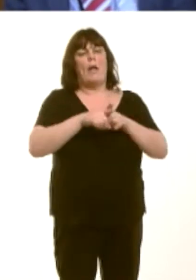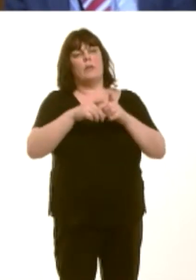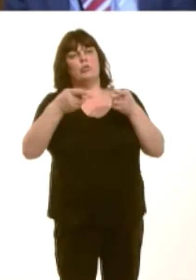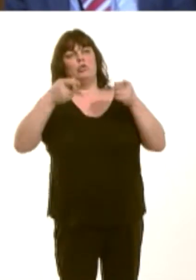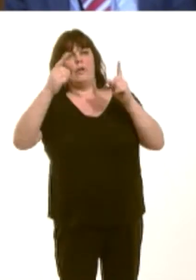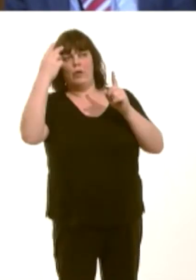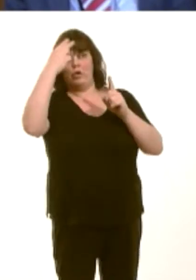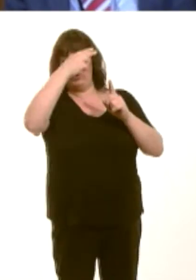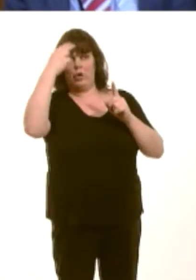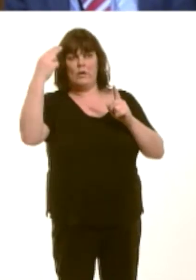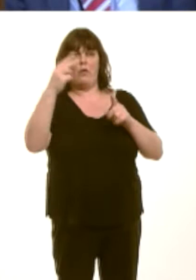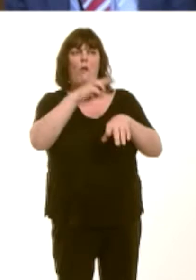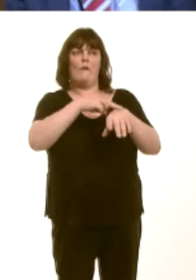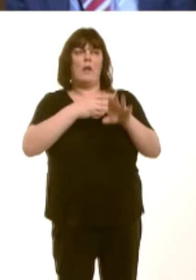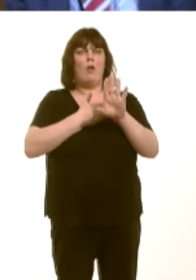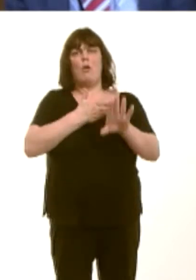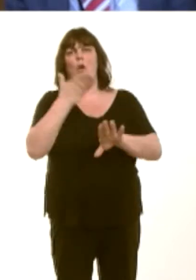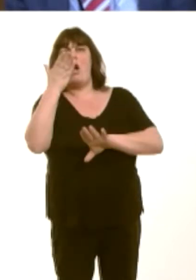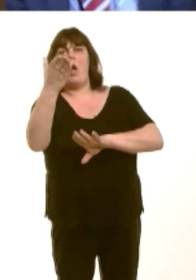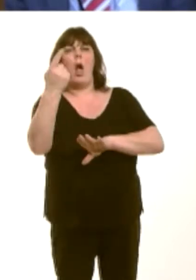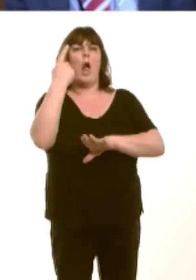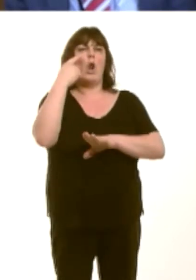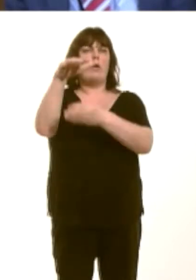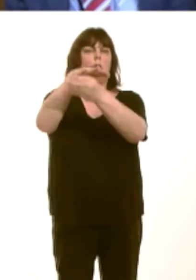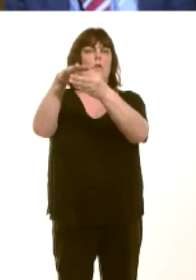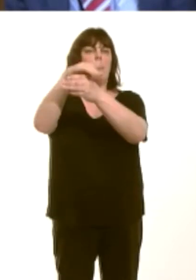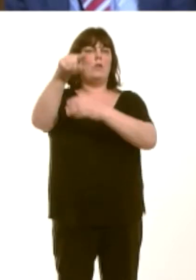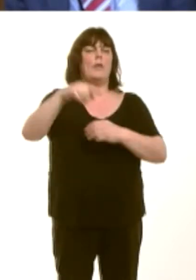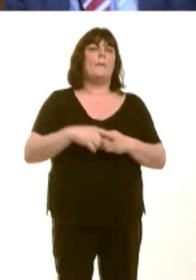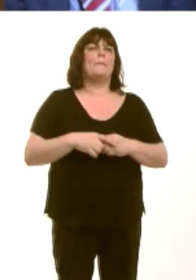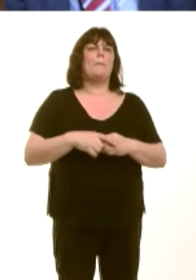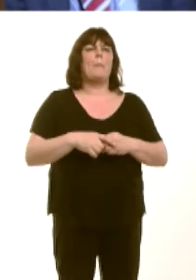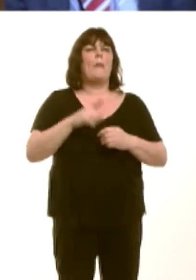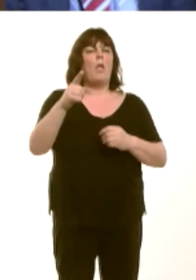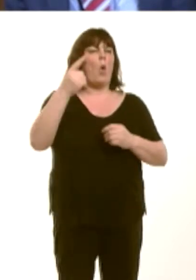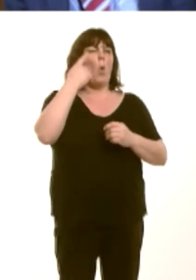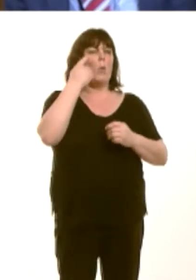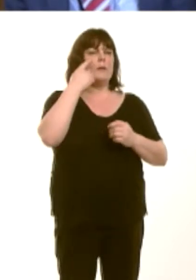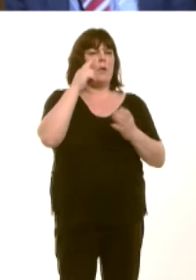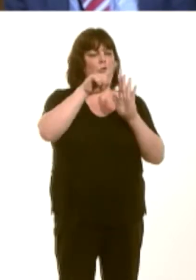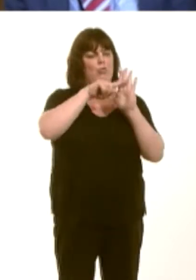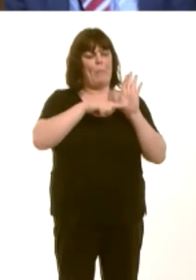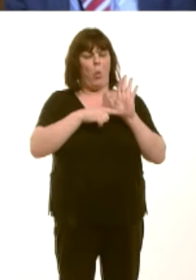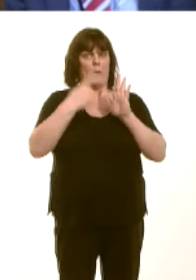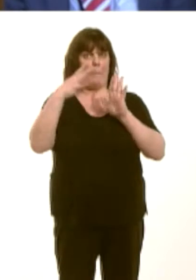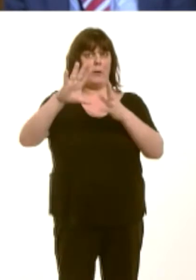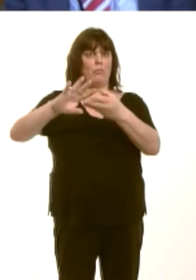and have looked at the situation there. It is not easy reading; Members will see the report that they have produced.